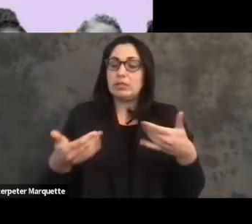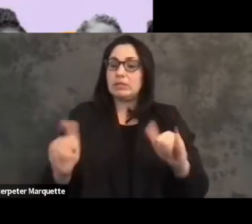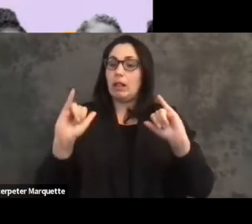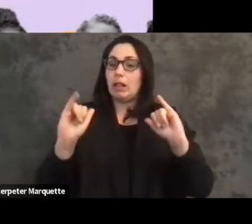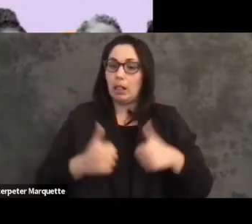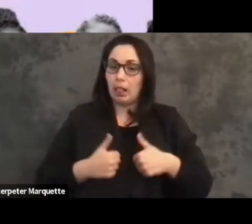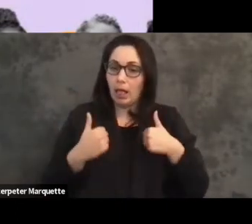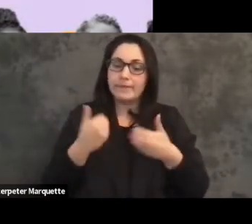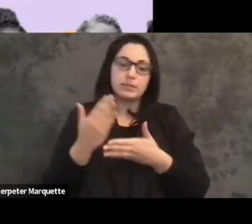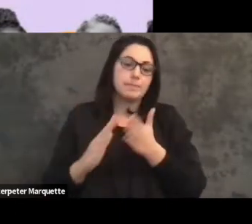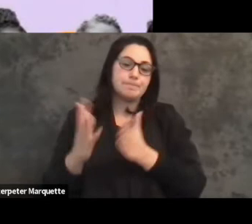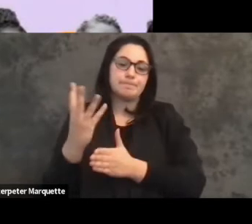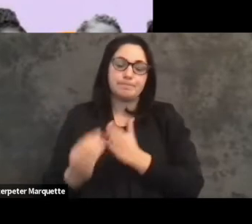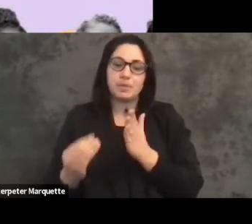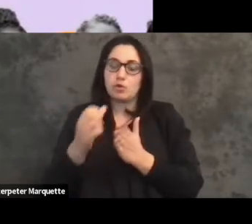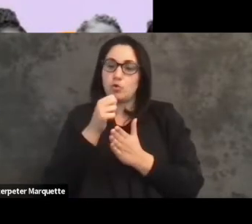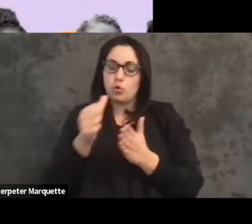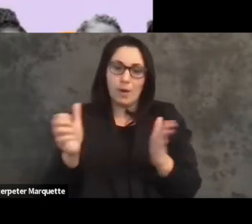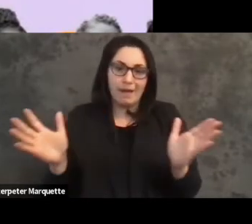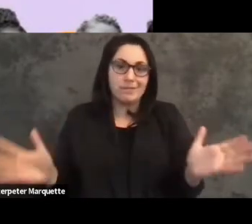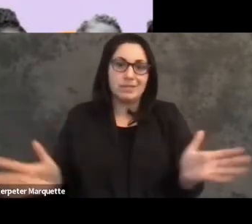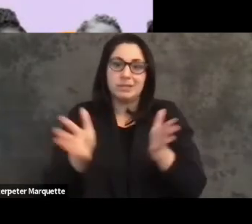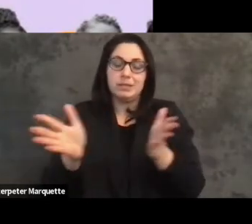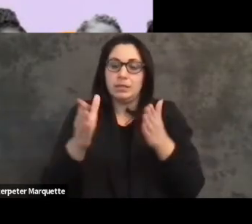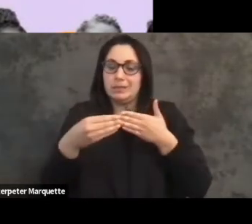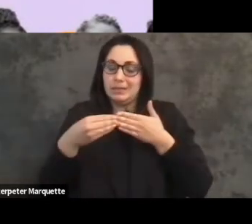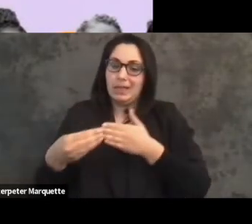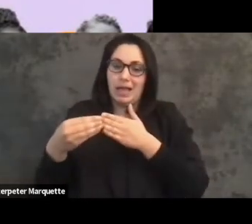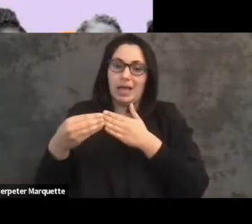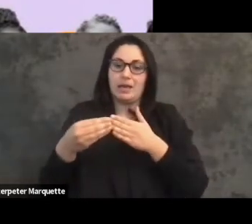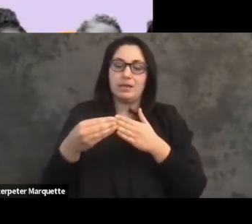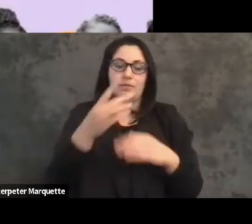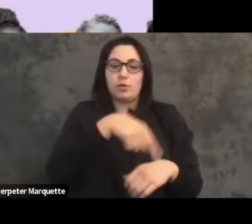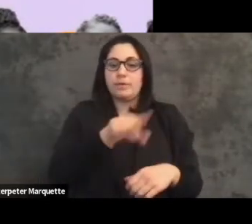who are movement ancestors in many ways, some who are still with us, and some who are no